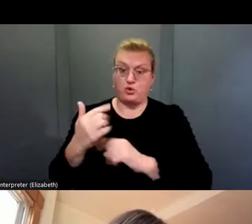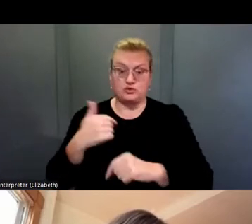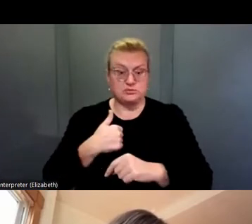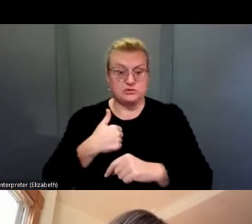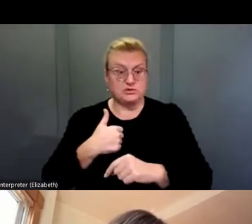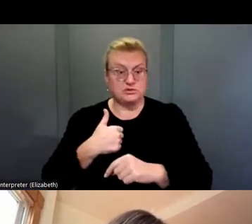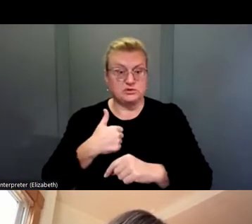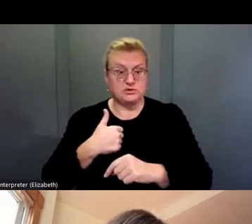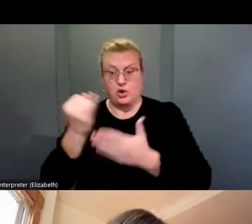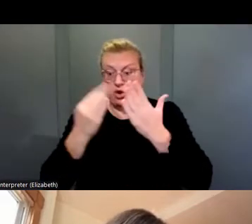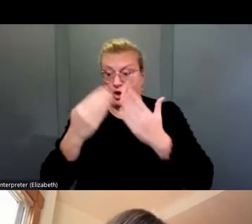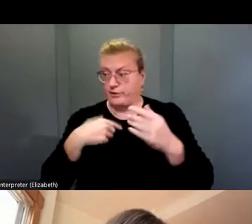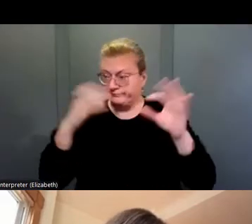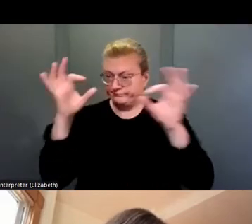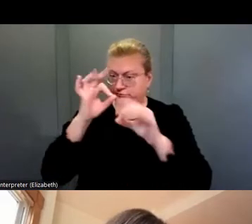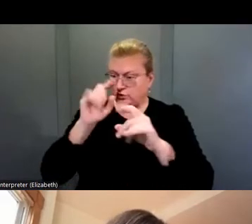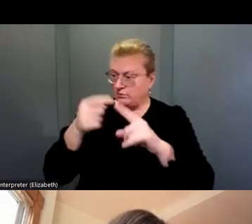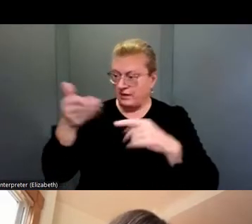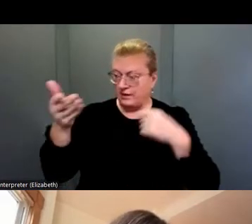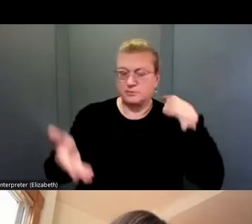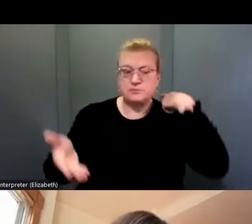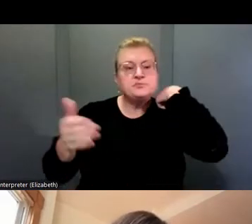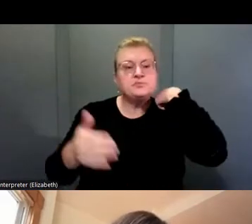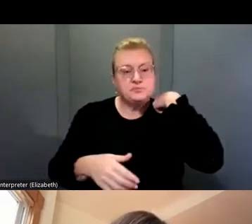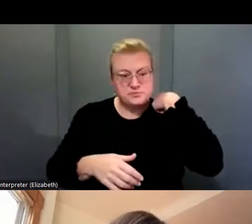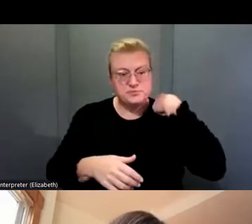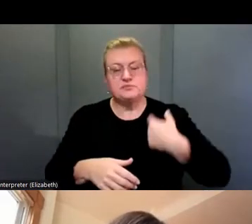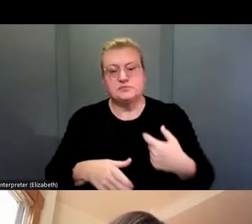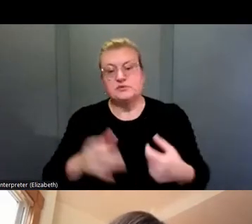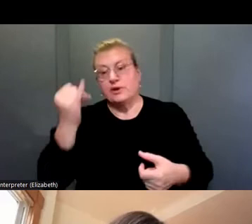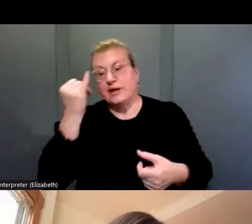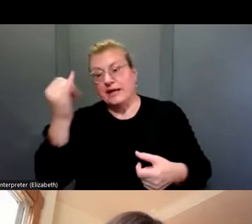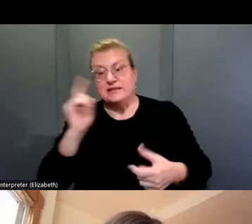and ideas for projects or presenting artists.